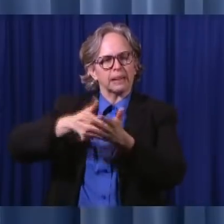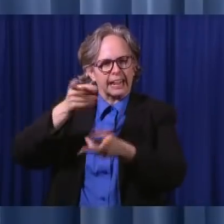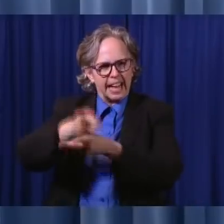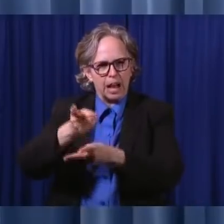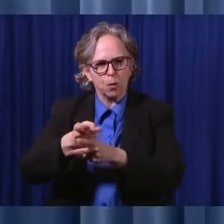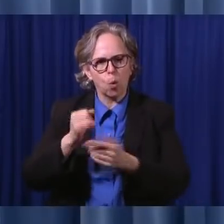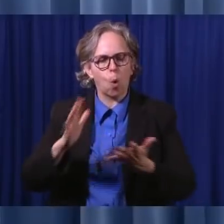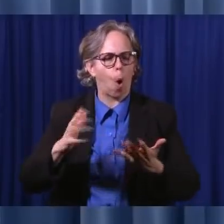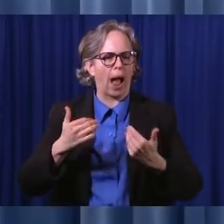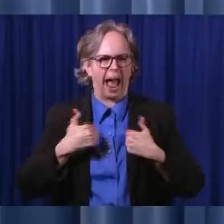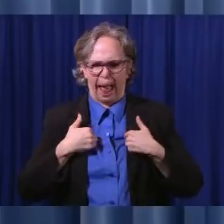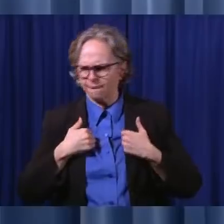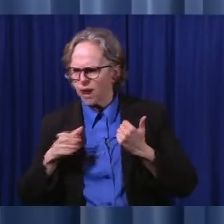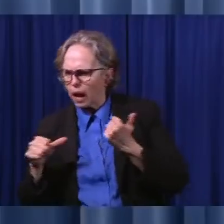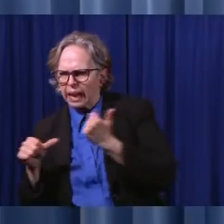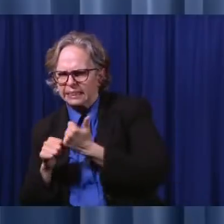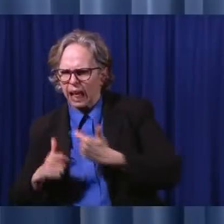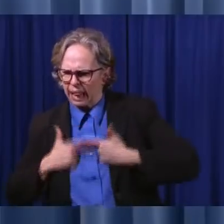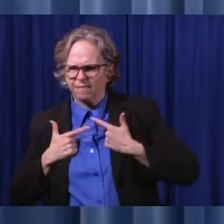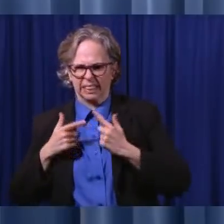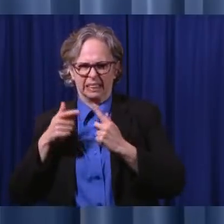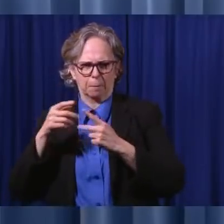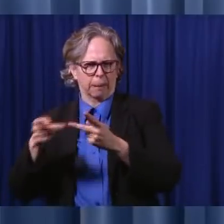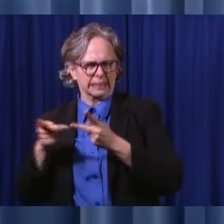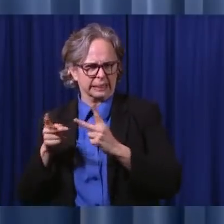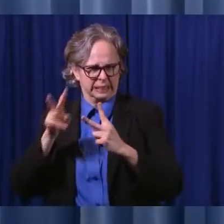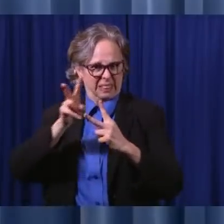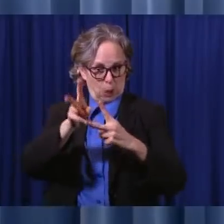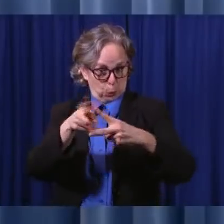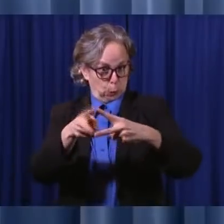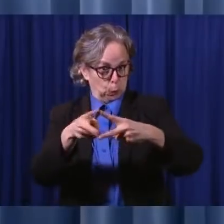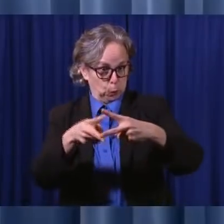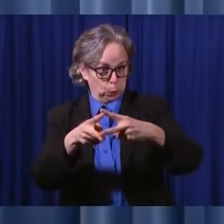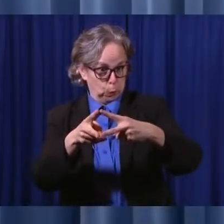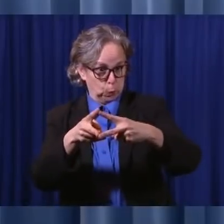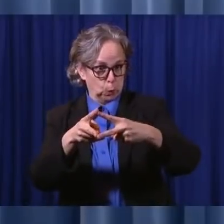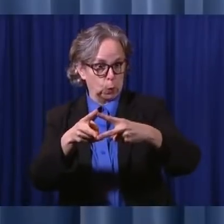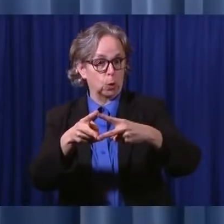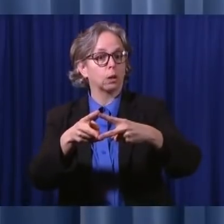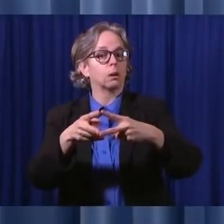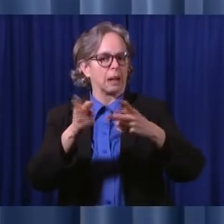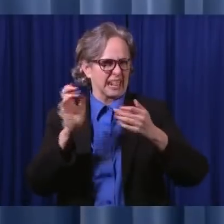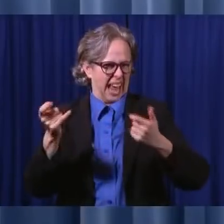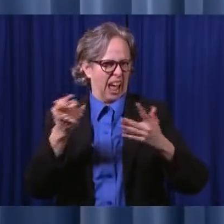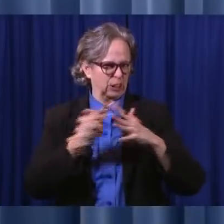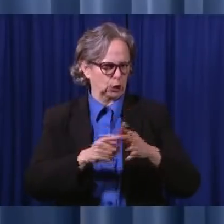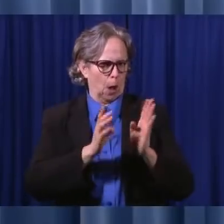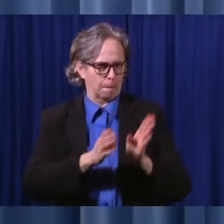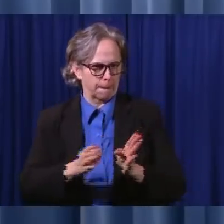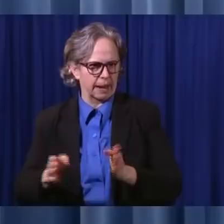INTERMEDIATE CARE FACILITIES FOR INDIVIDUALS FOR INDIVIDUALS WITH DEVELOPMENT DISABILITIES AND ASSISTED LIVING FACILITIES.